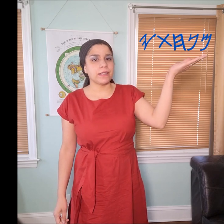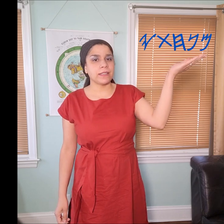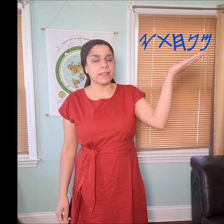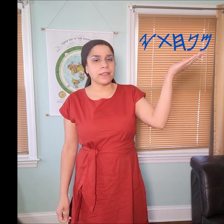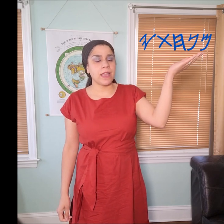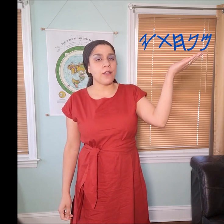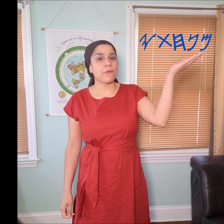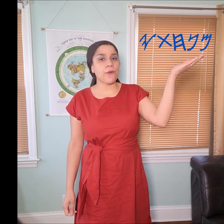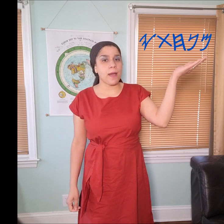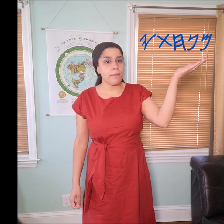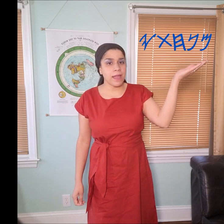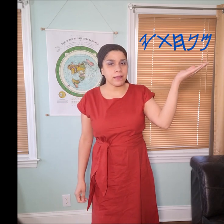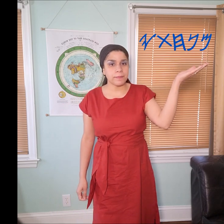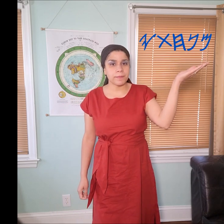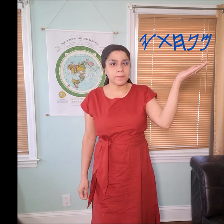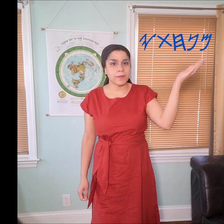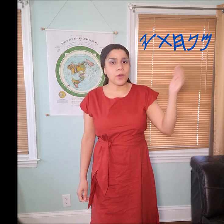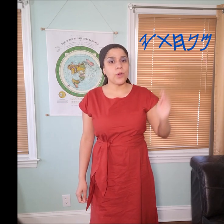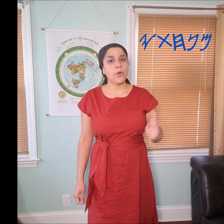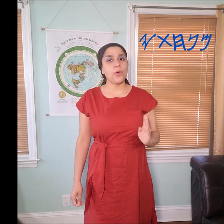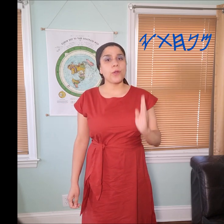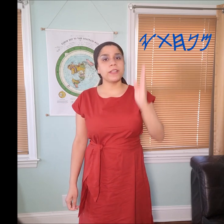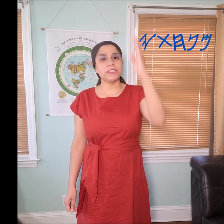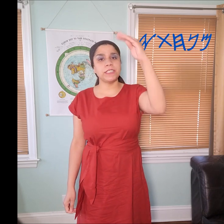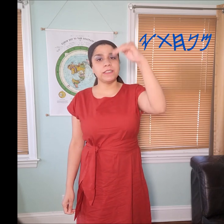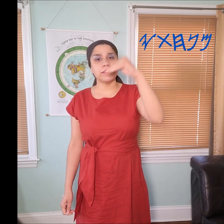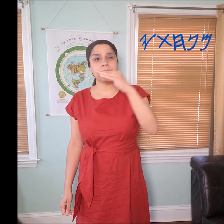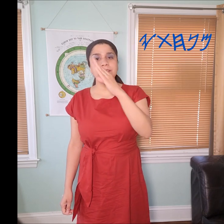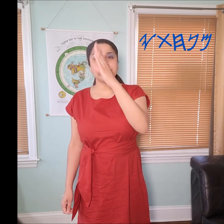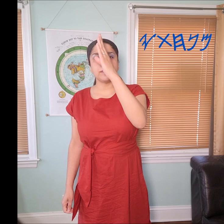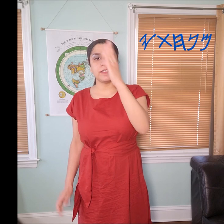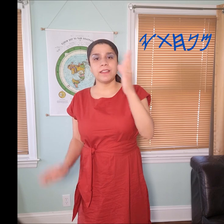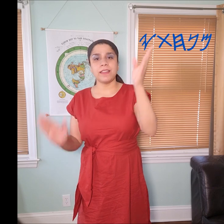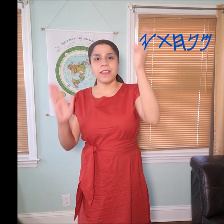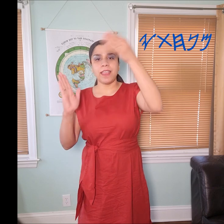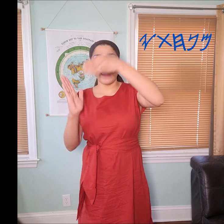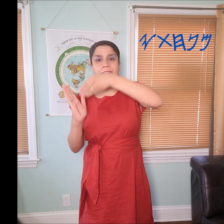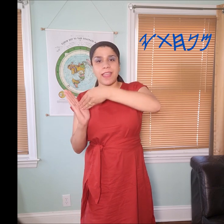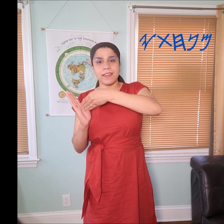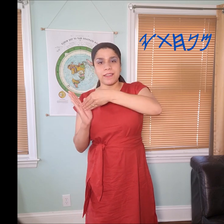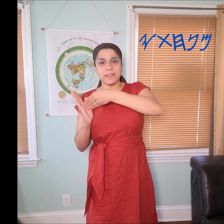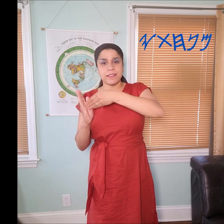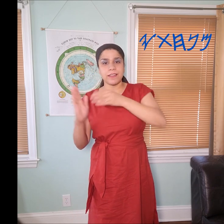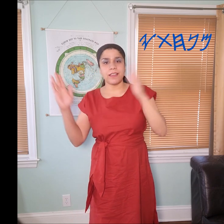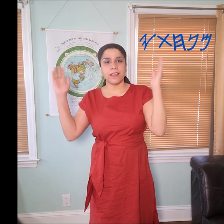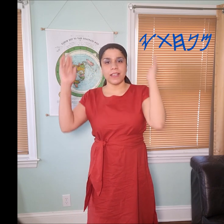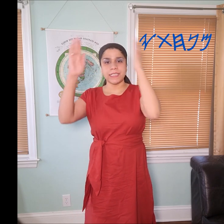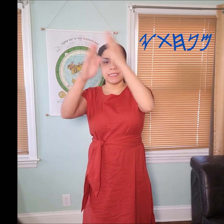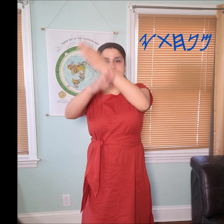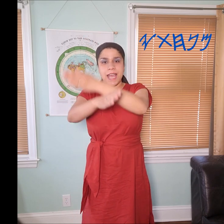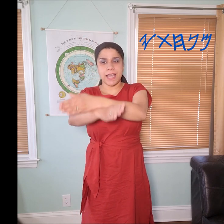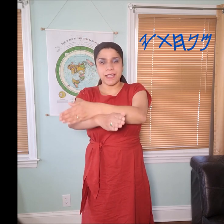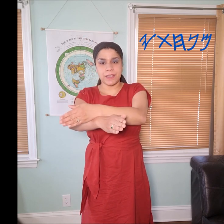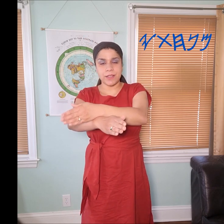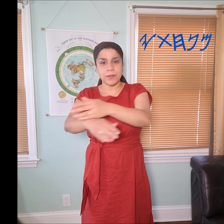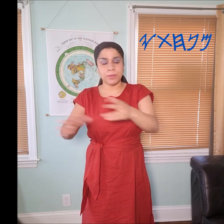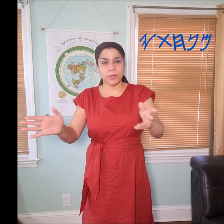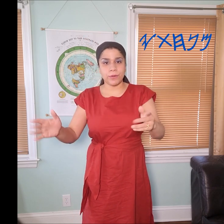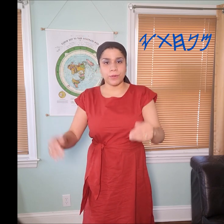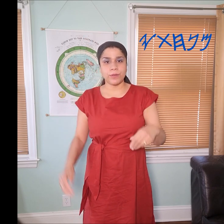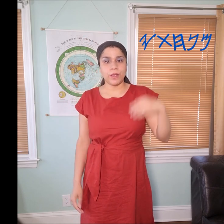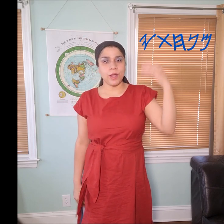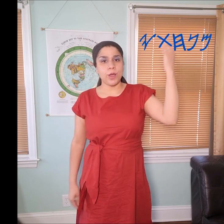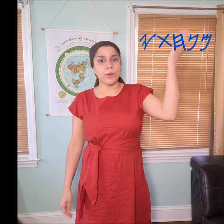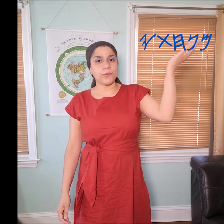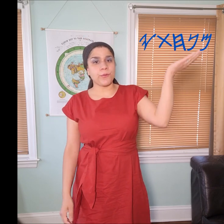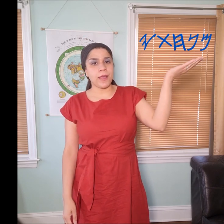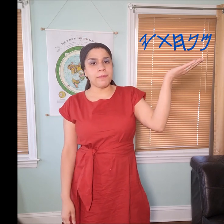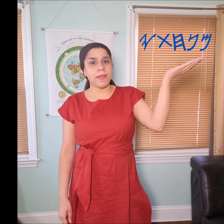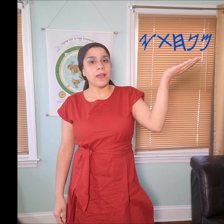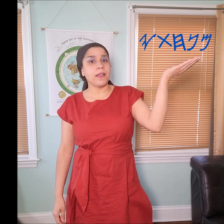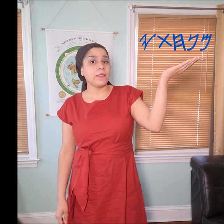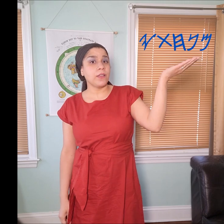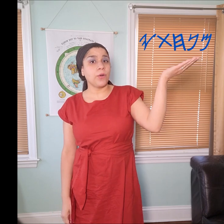“Manakahthey 𐤌𐤍𐤇𐤕𐤉” - from / origin / hand / sign / plural / or from